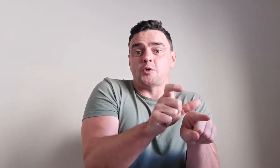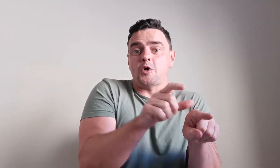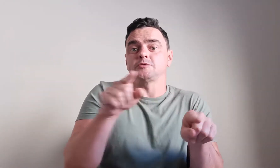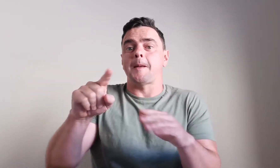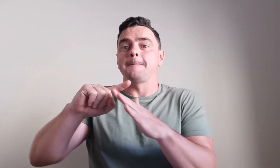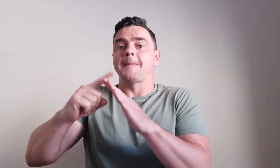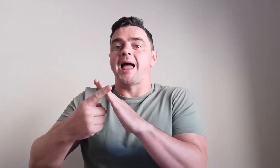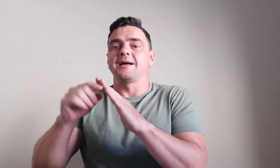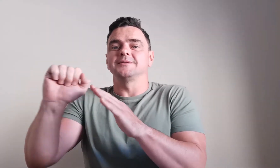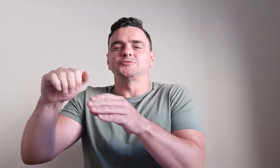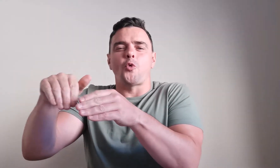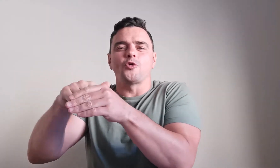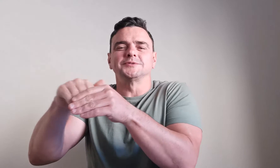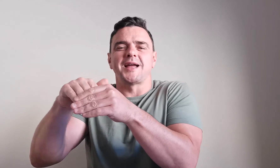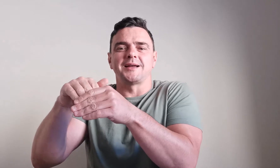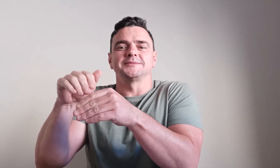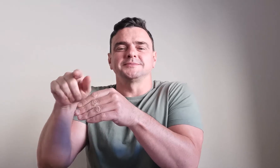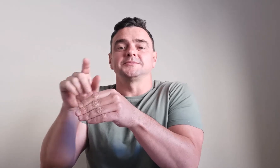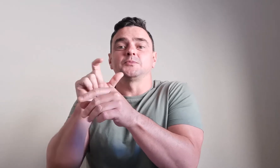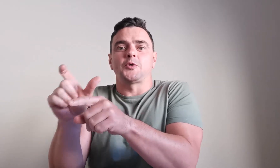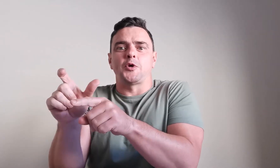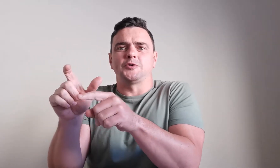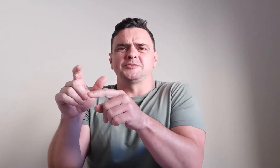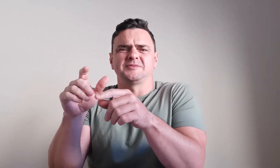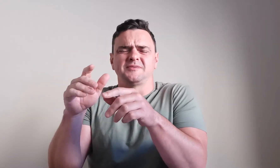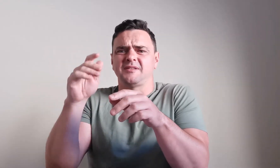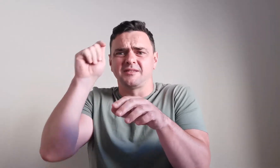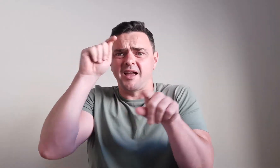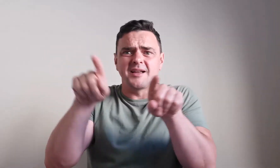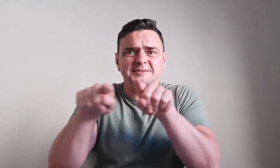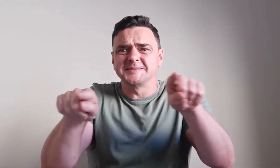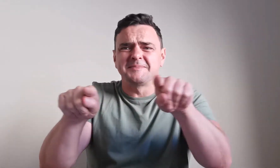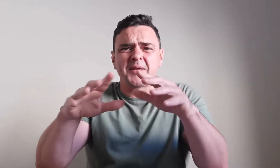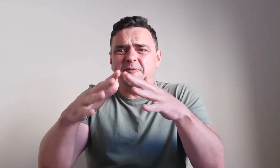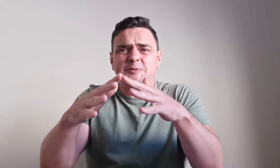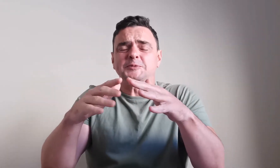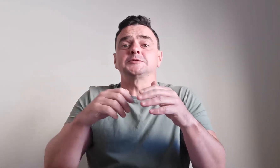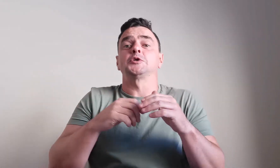used differently in maths. Take the word 'mode', for example.